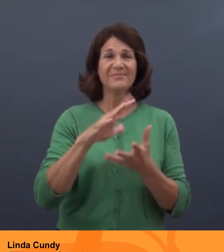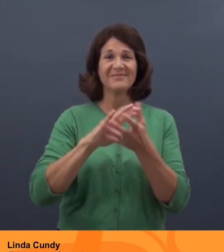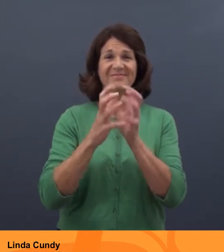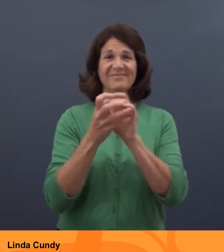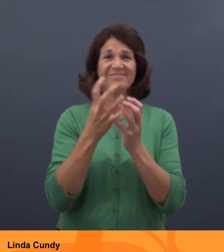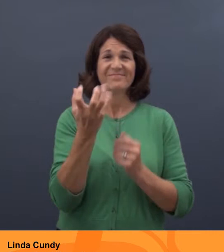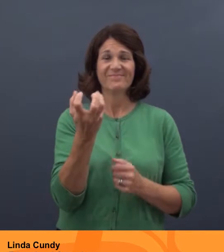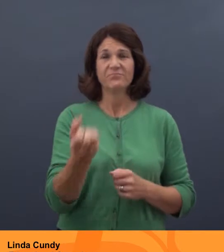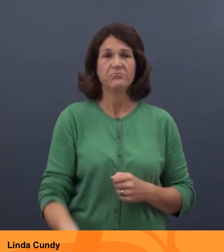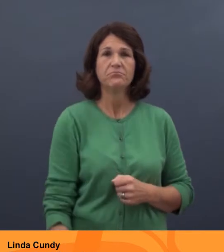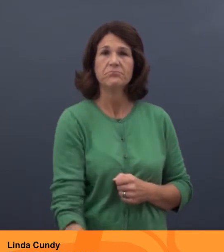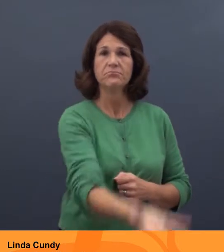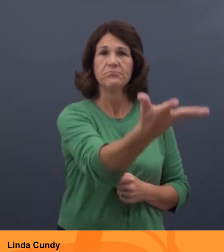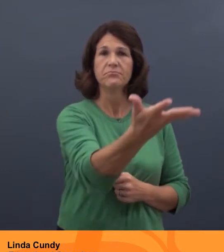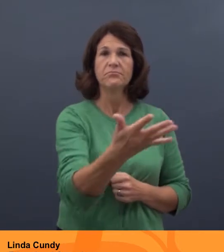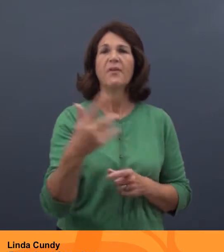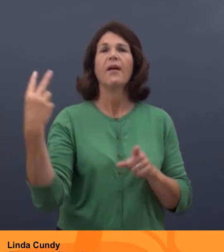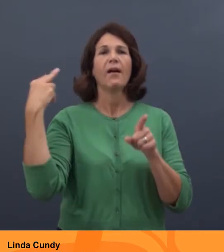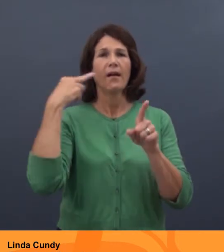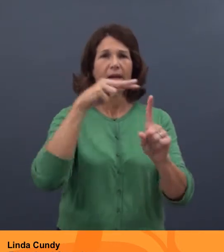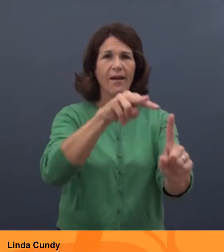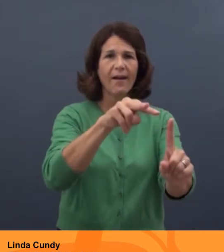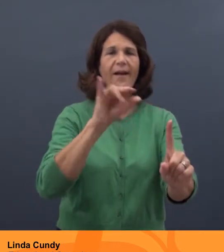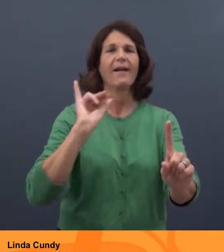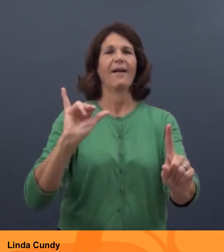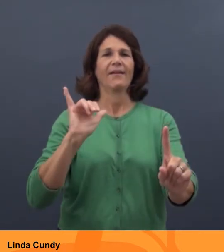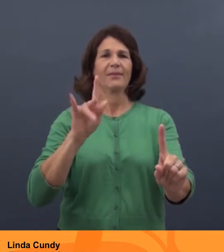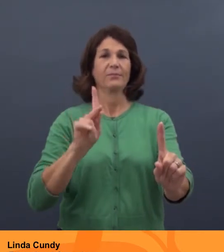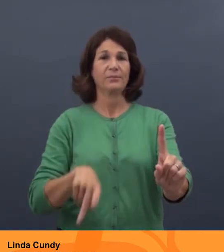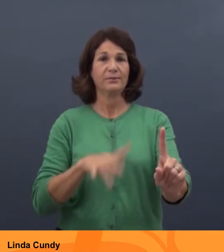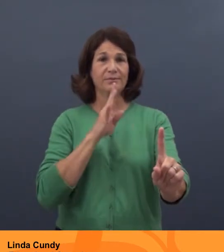to the student that you have called on to answer.